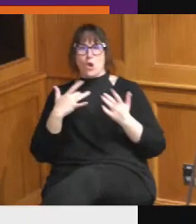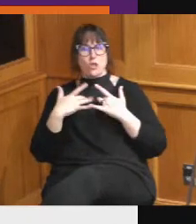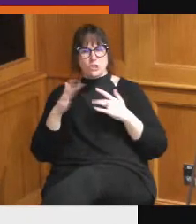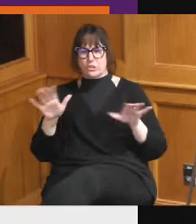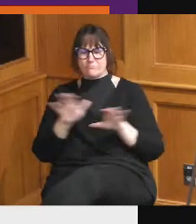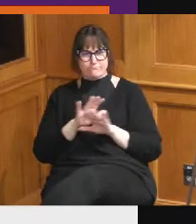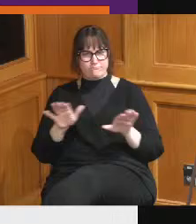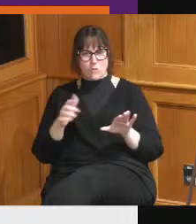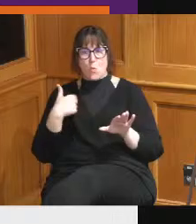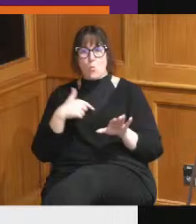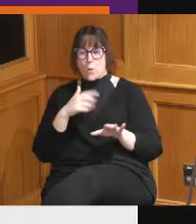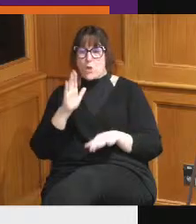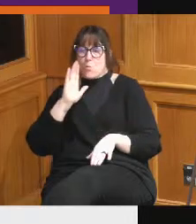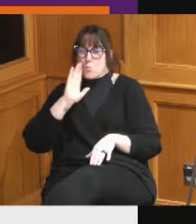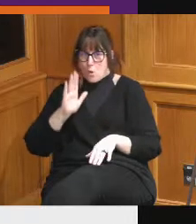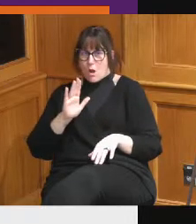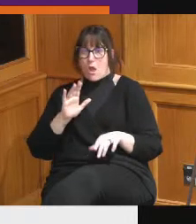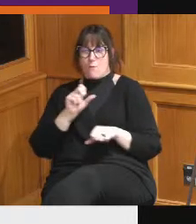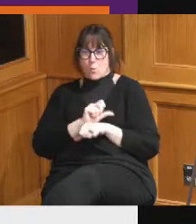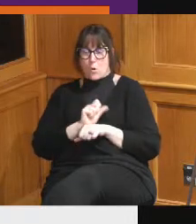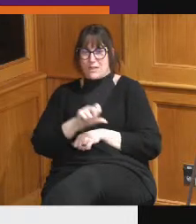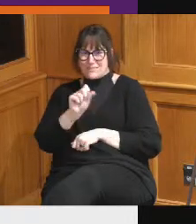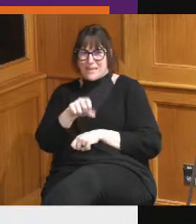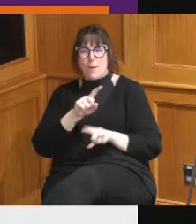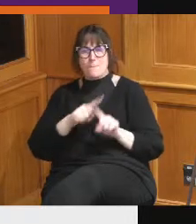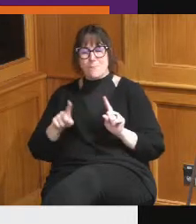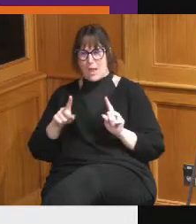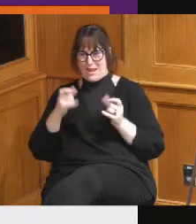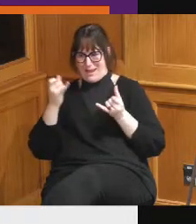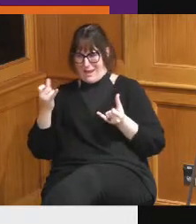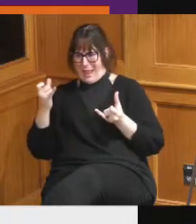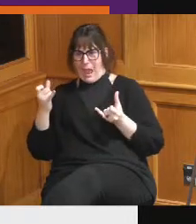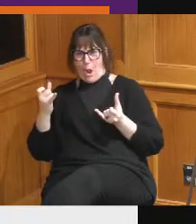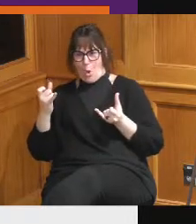some good work but it would have been nowhere near near the scale that we are at today and